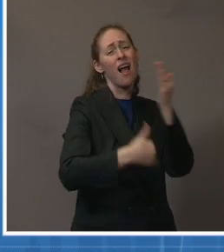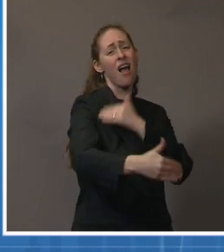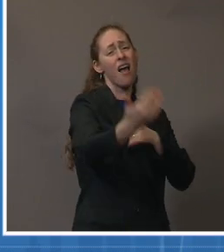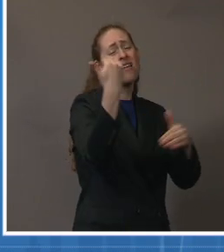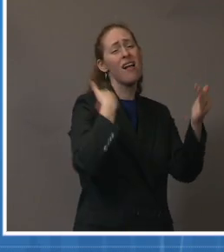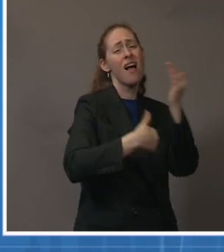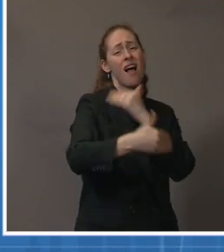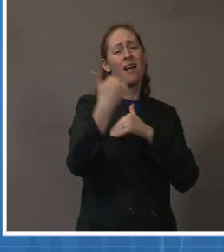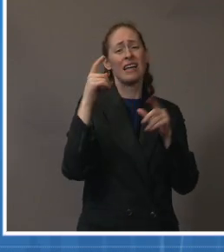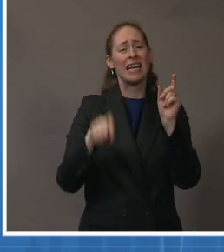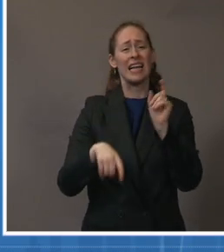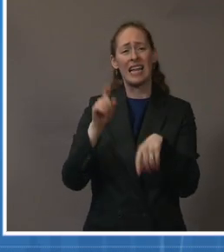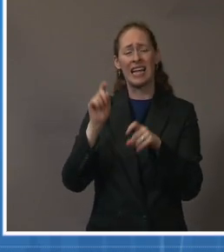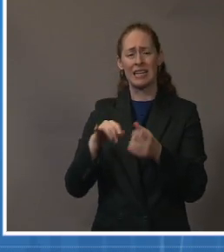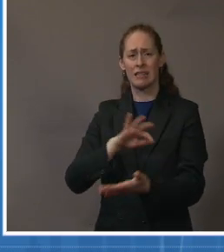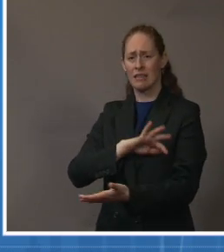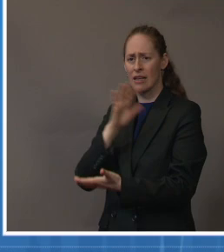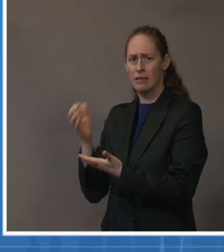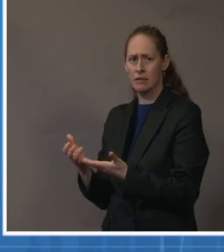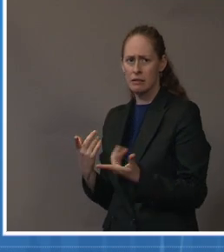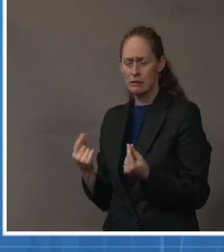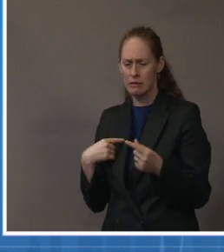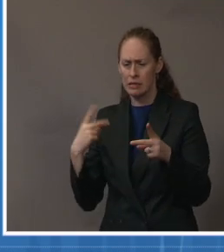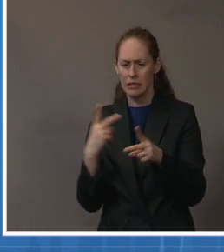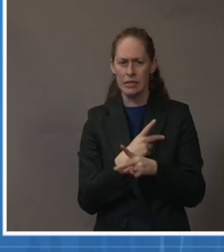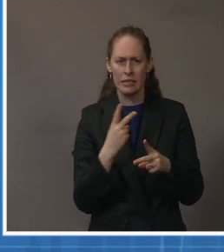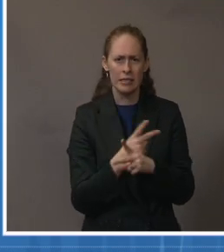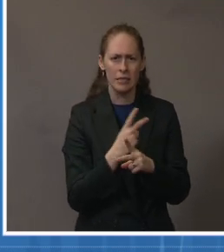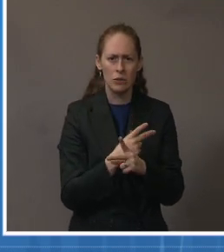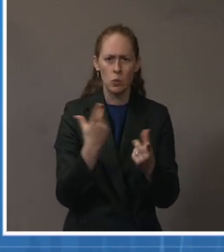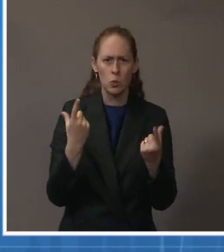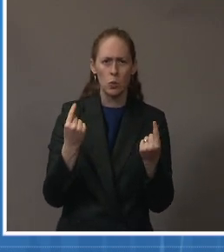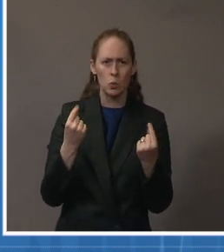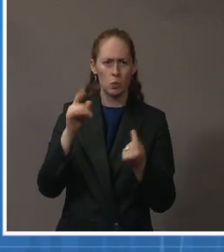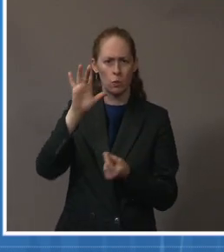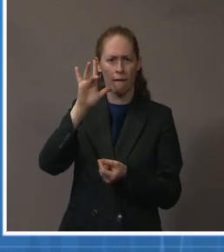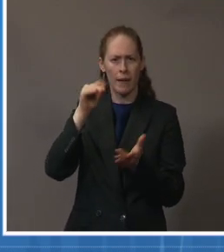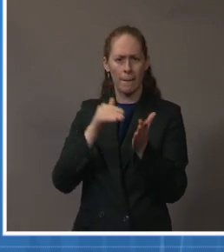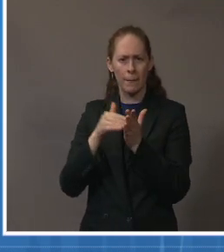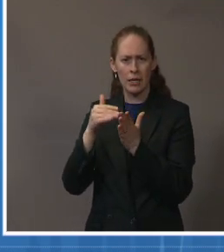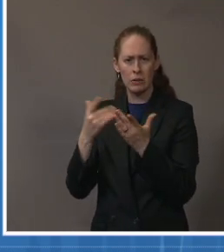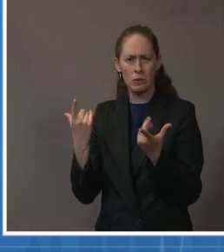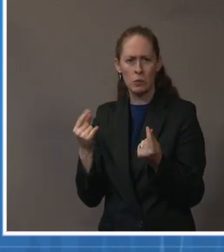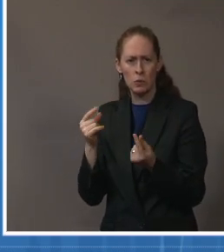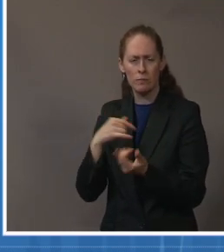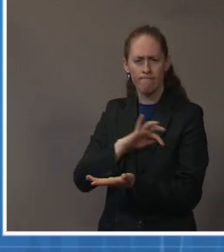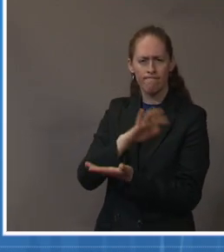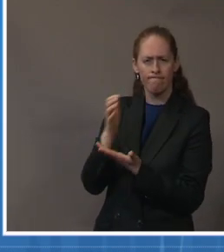these first 25 million vaccines. These factors included achieving global coverage,